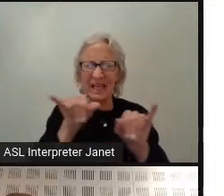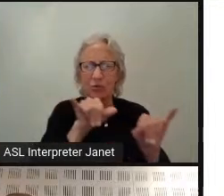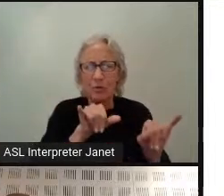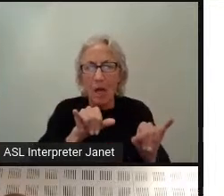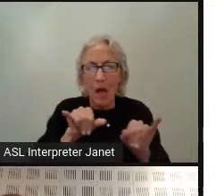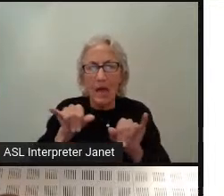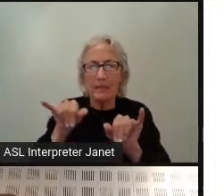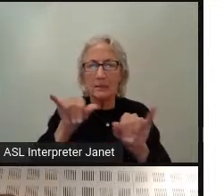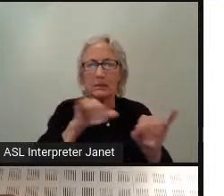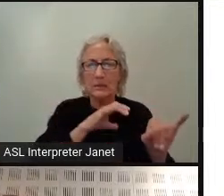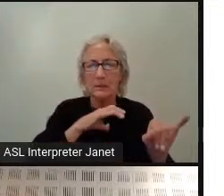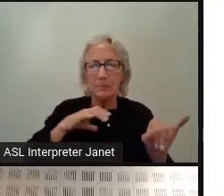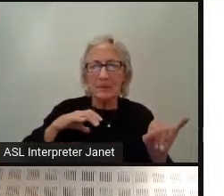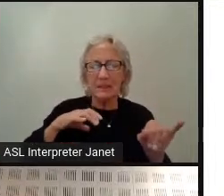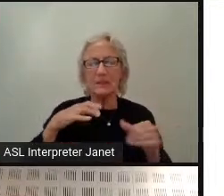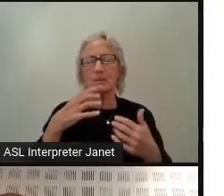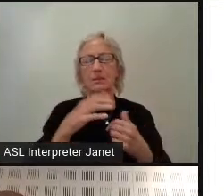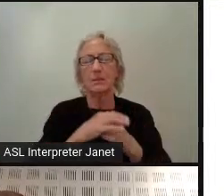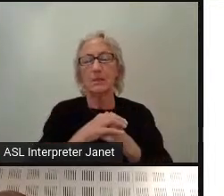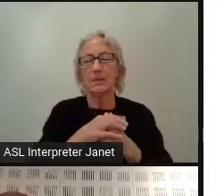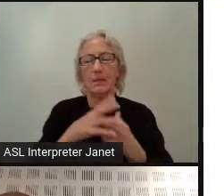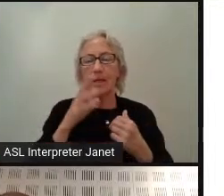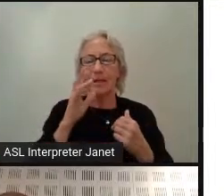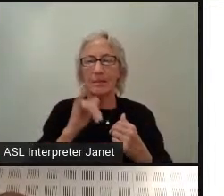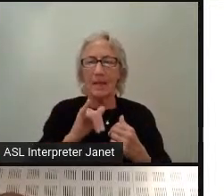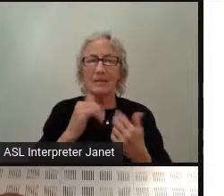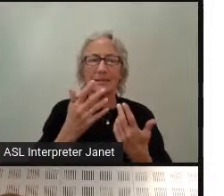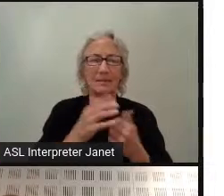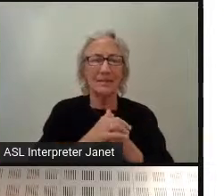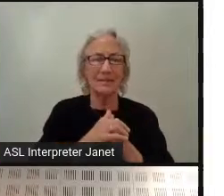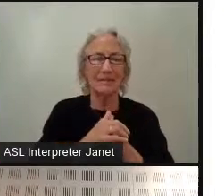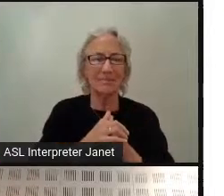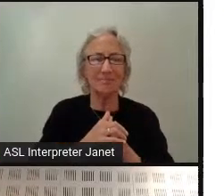a strange name for the committee that actually does standardization when it comes to digital accessibility.